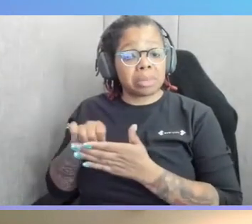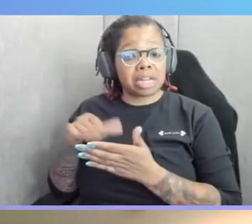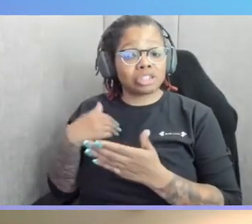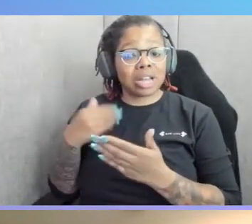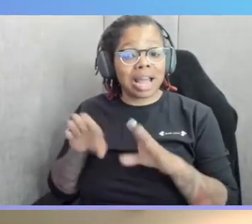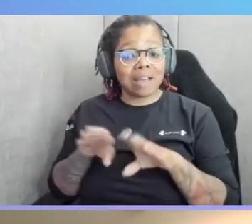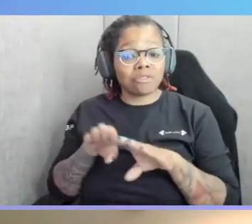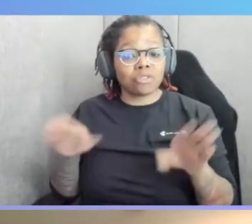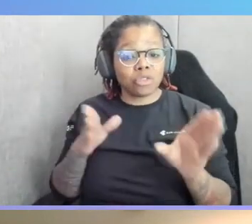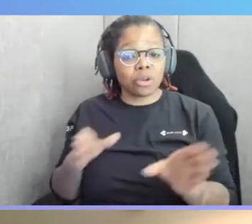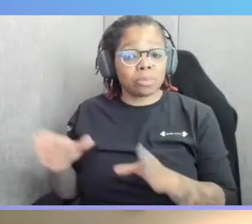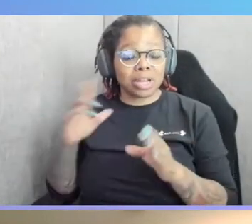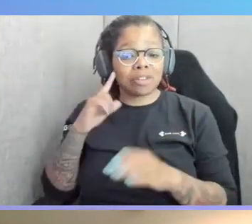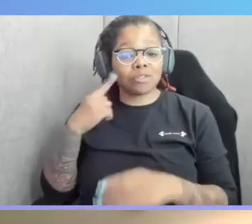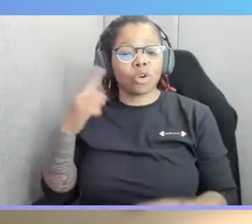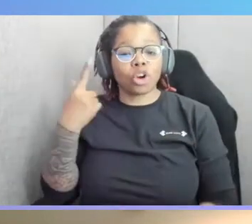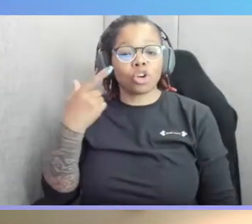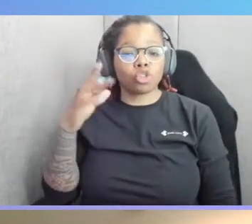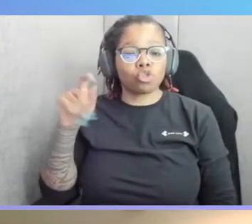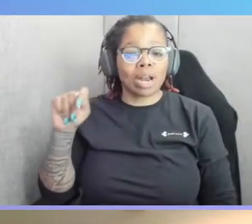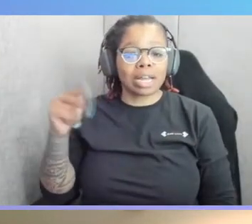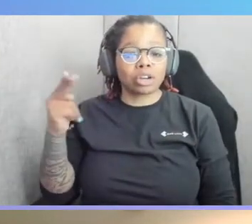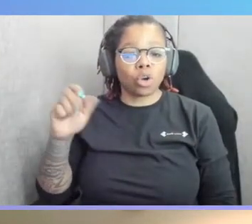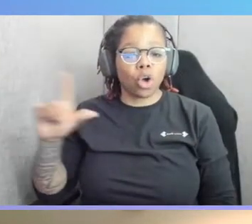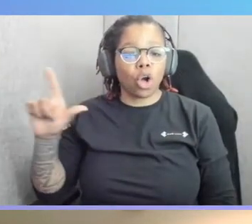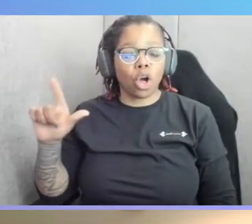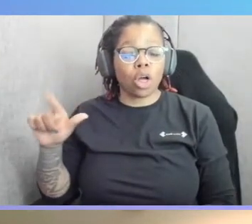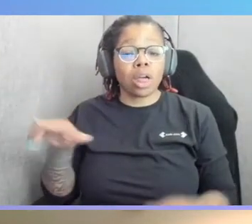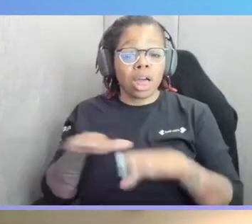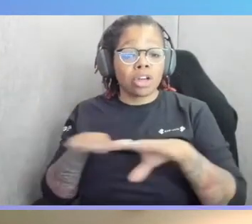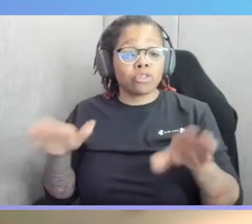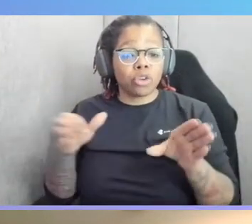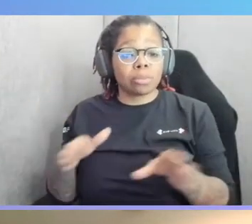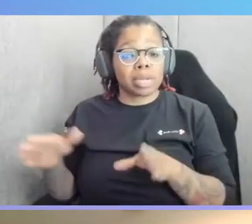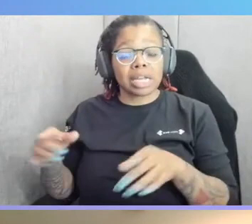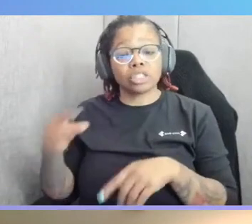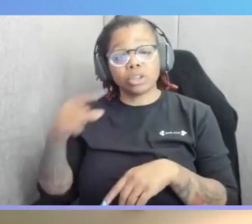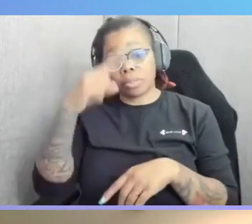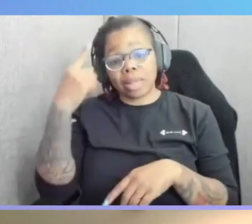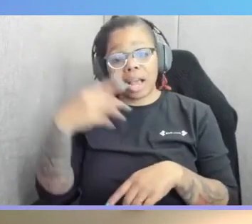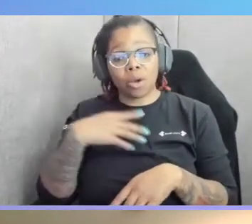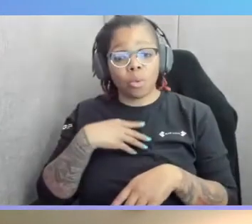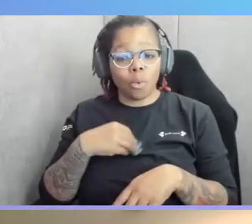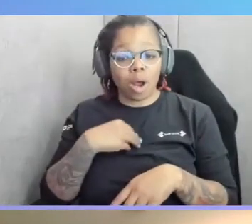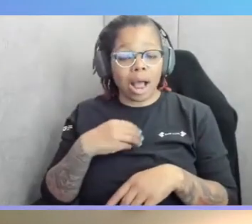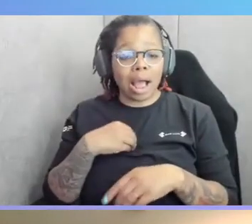Hall. The floor plans are a black and white graphic book and